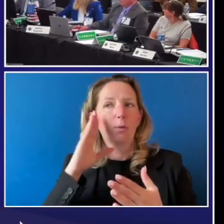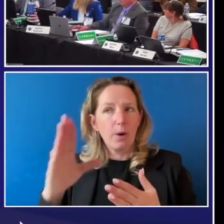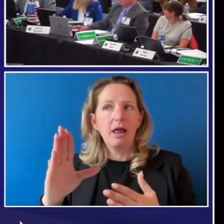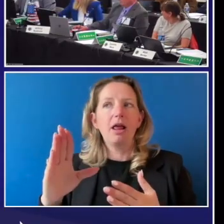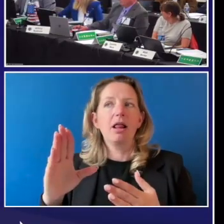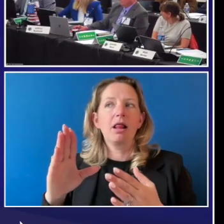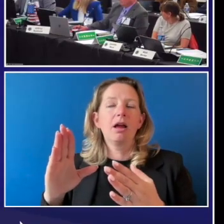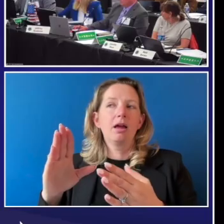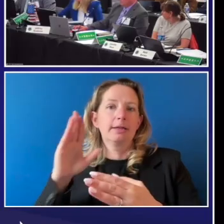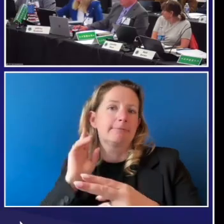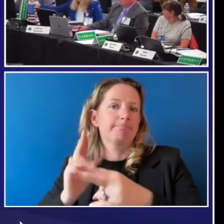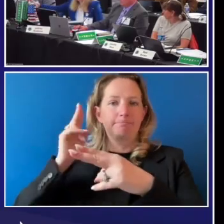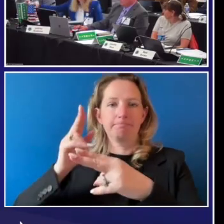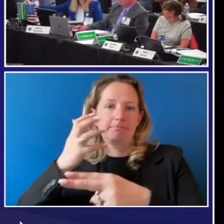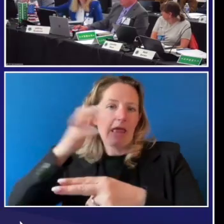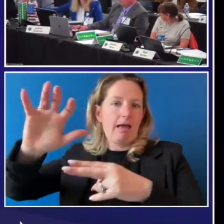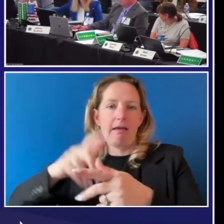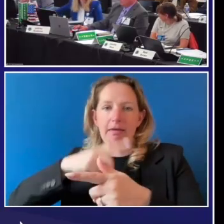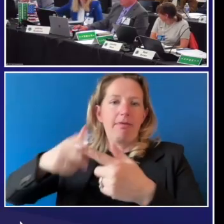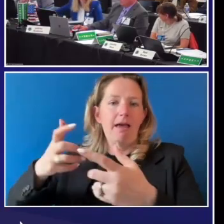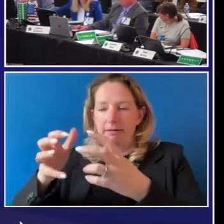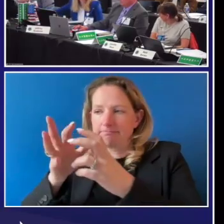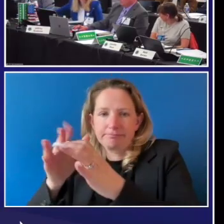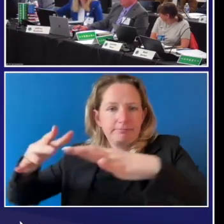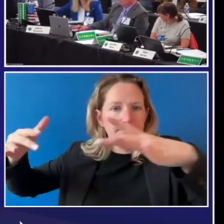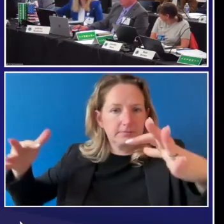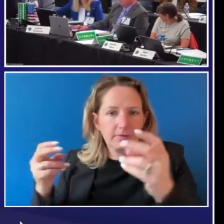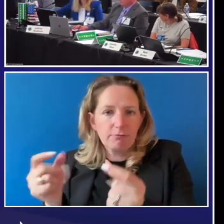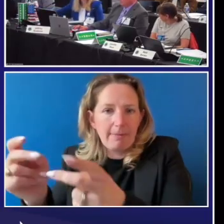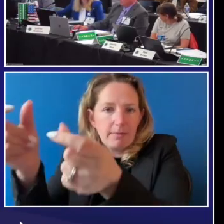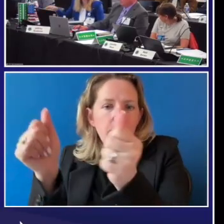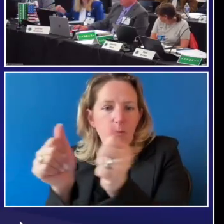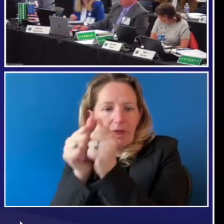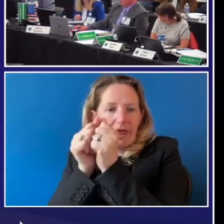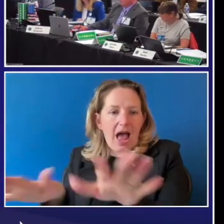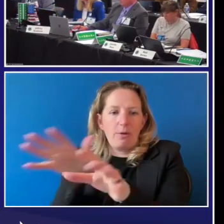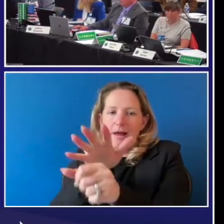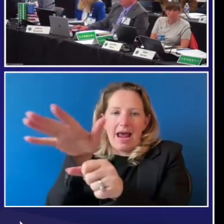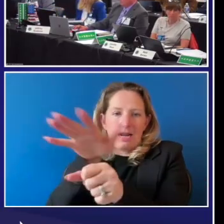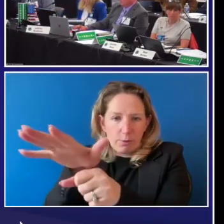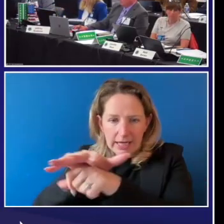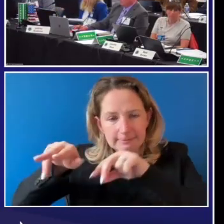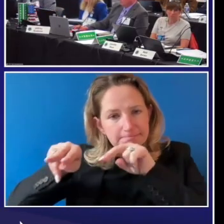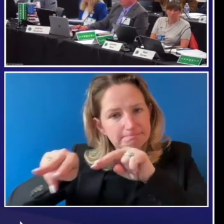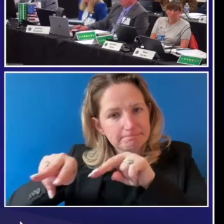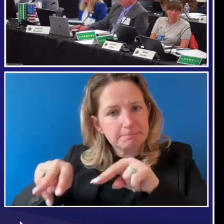very rapidly without adequate eyes on them. Um, So in